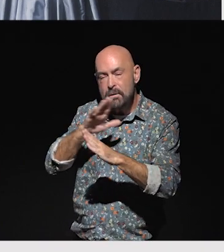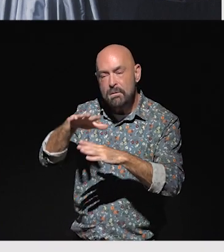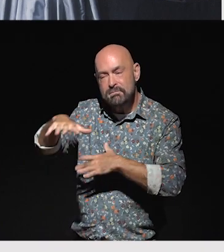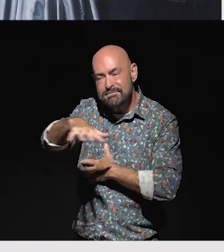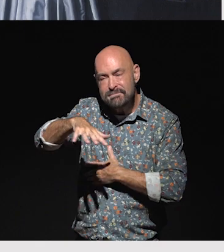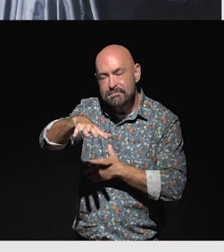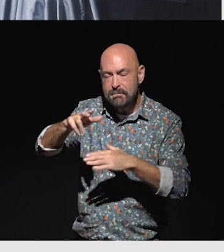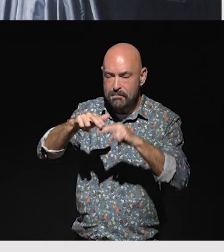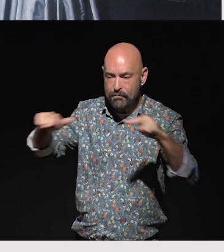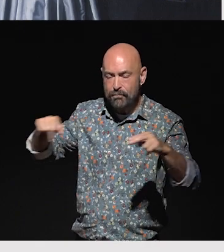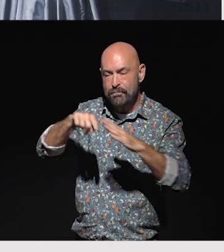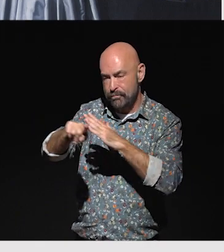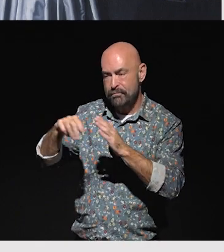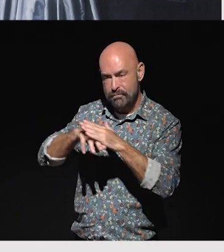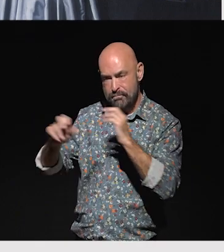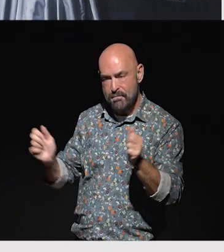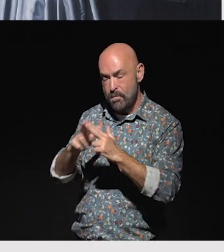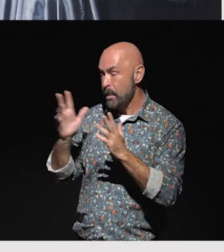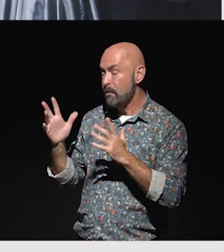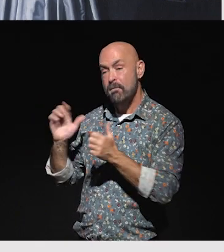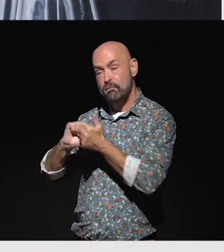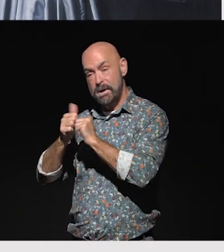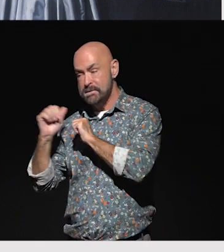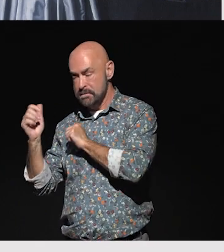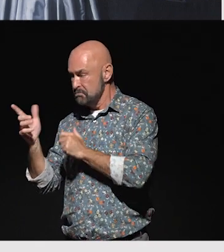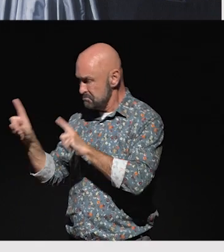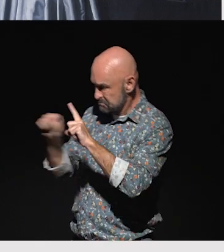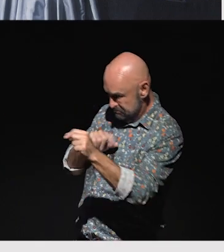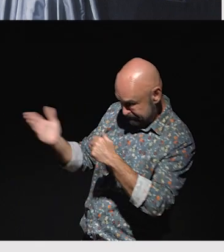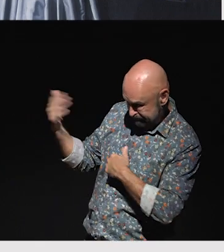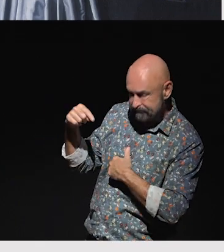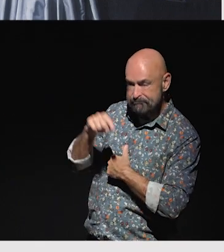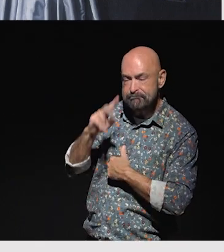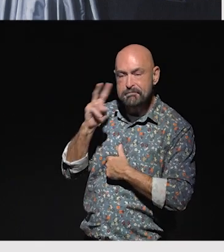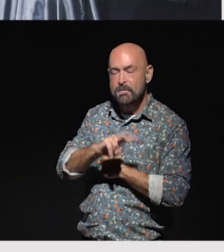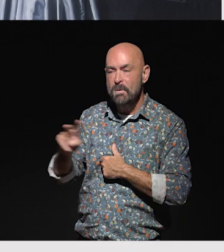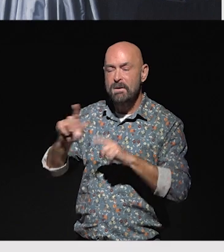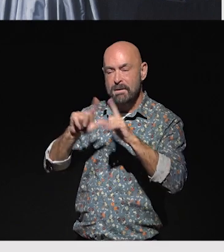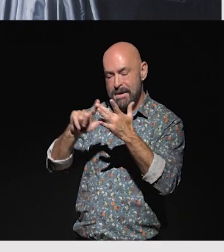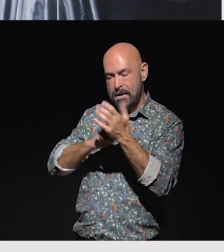and Madame d'Haussonville and all her friends are invited. So then, when they see Ingres' portrait,